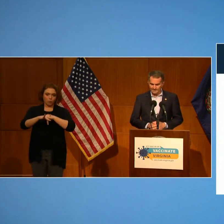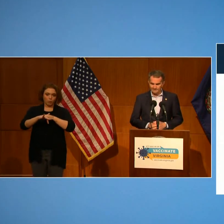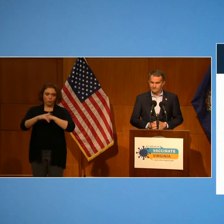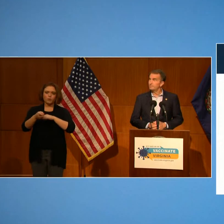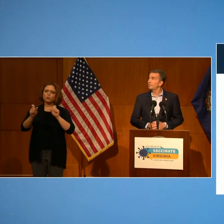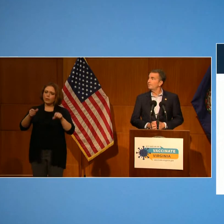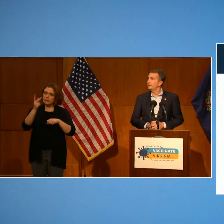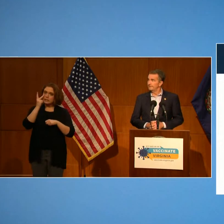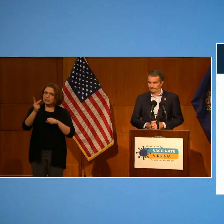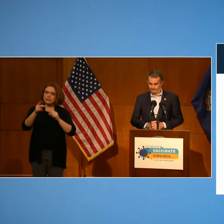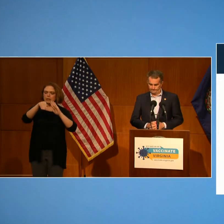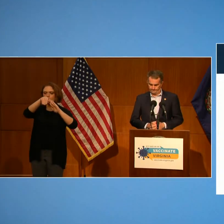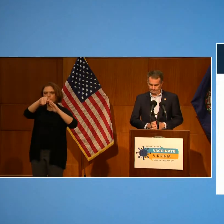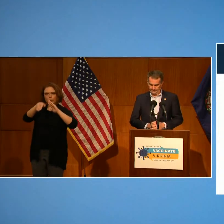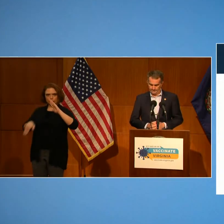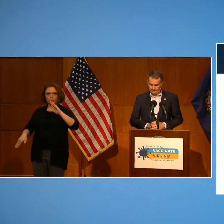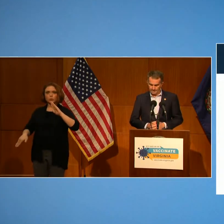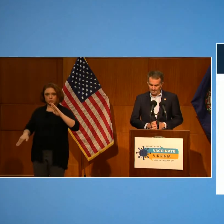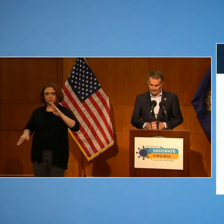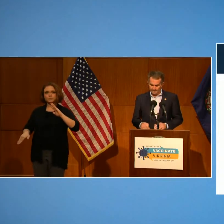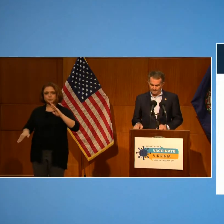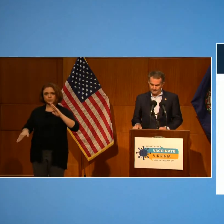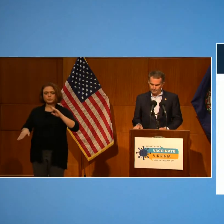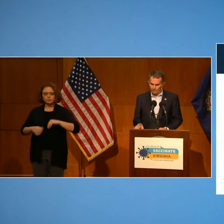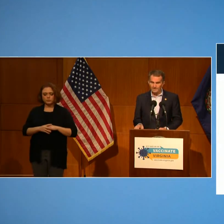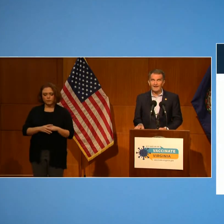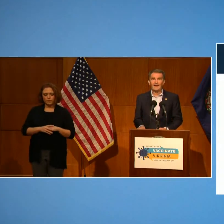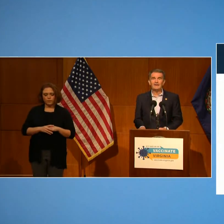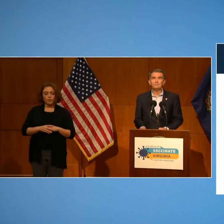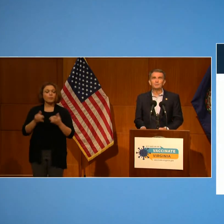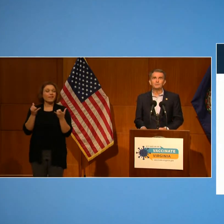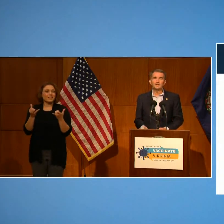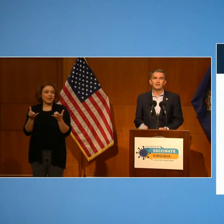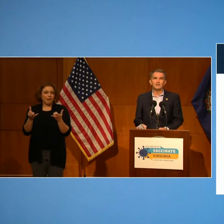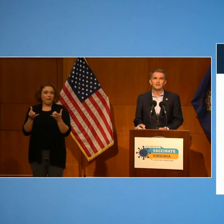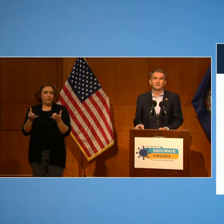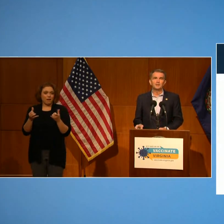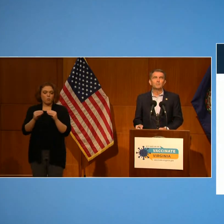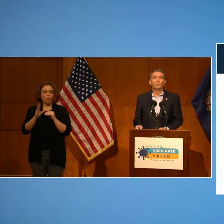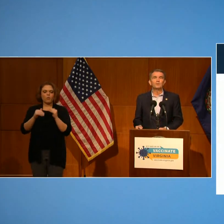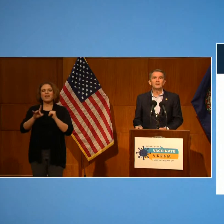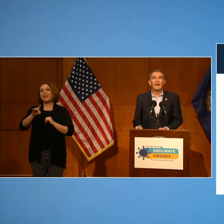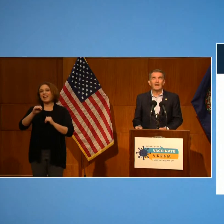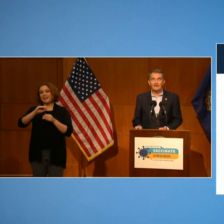AVAILABLE. AND YOU CAN SEE THAT